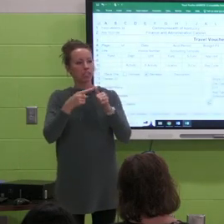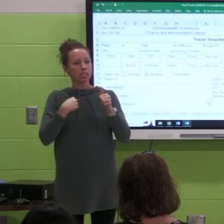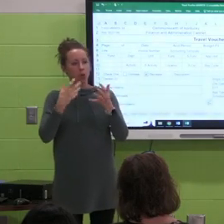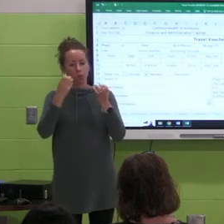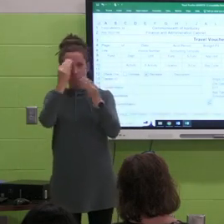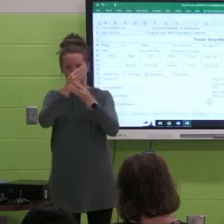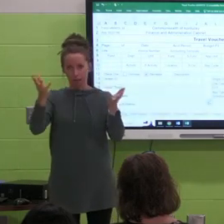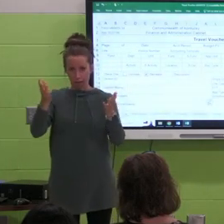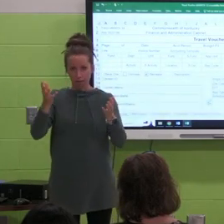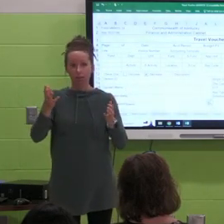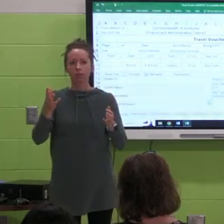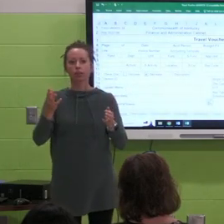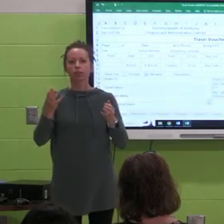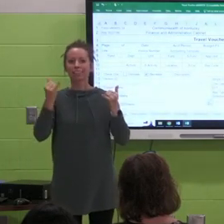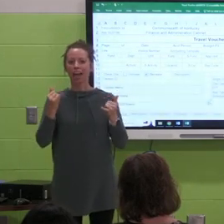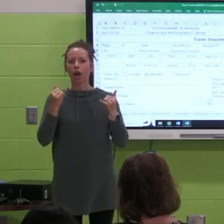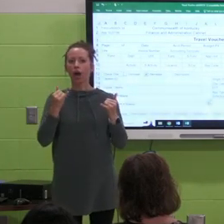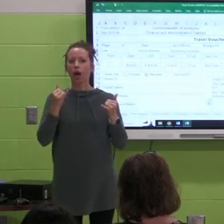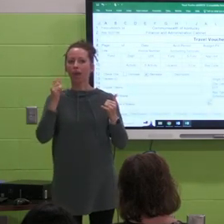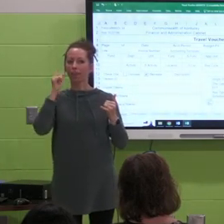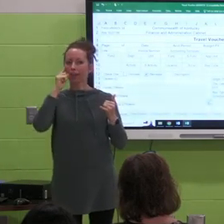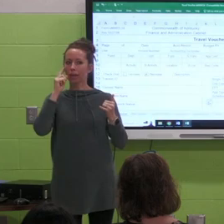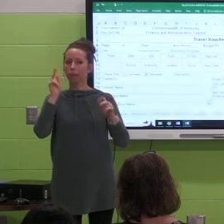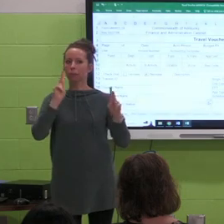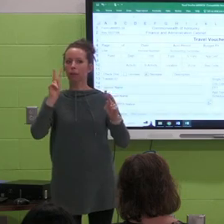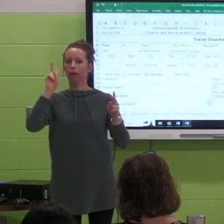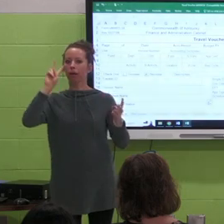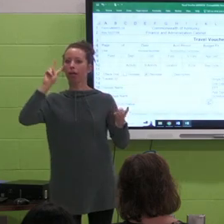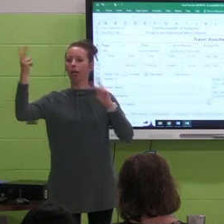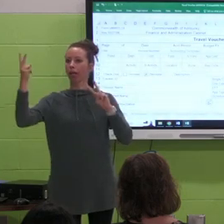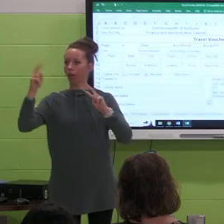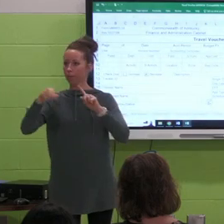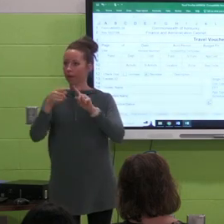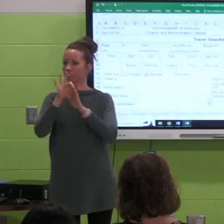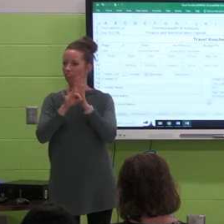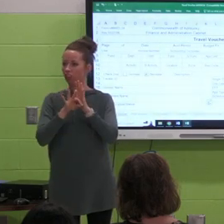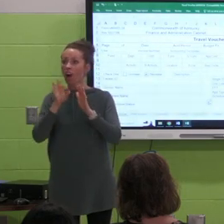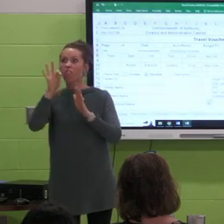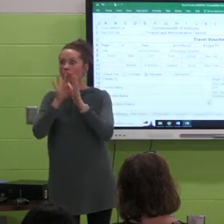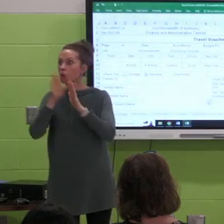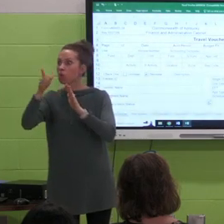this misconception of Frankfort that Frankfort's going to come in we're going to take your money